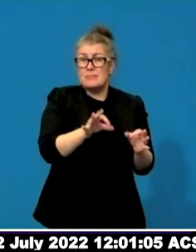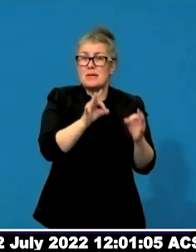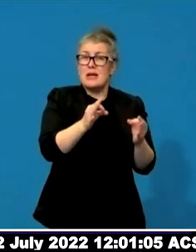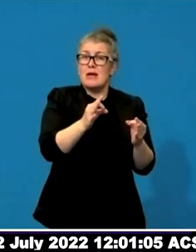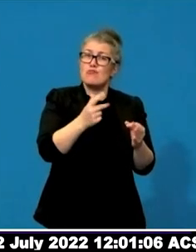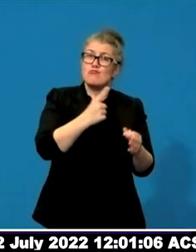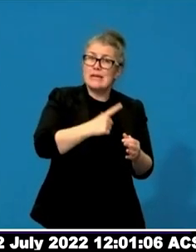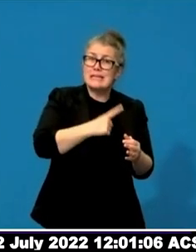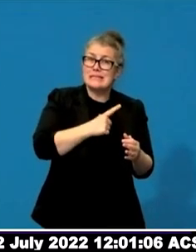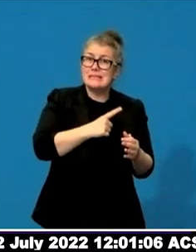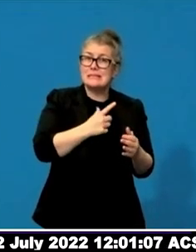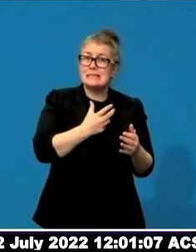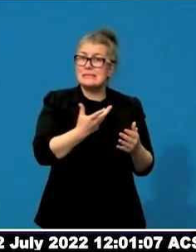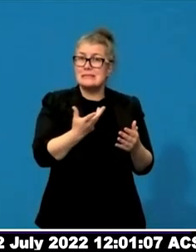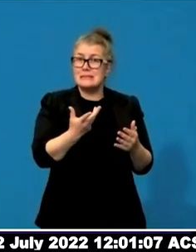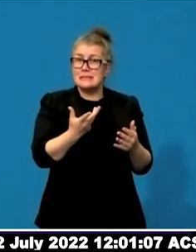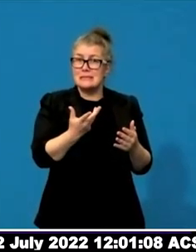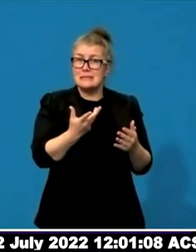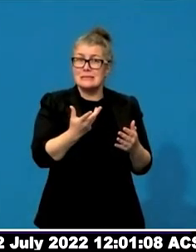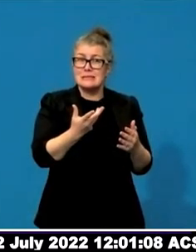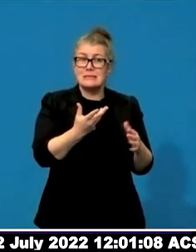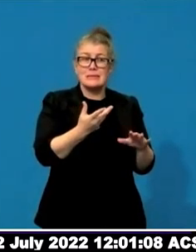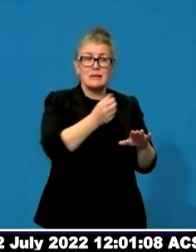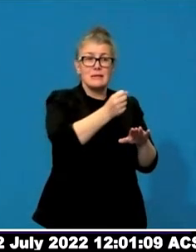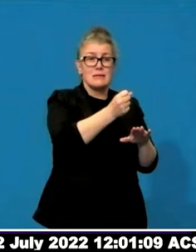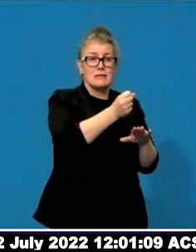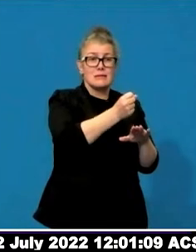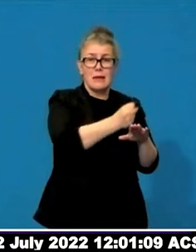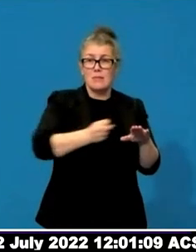that they've been brought into some of the regional centres -